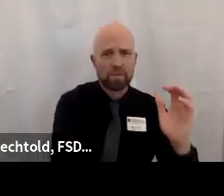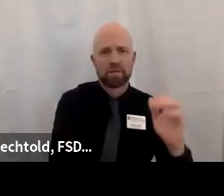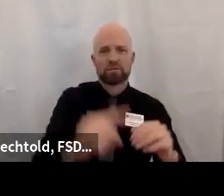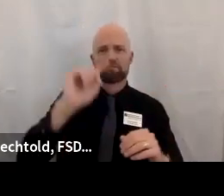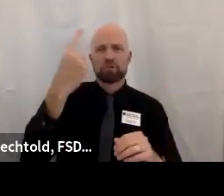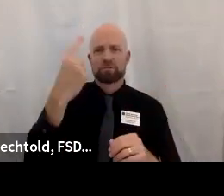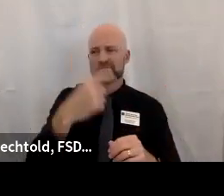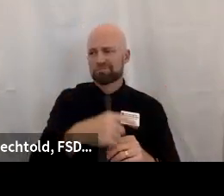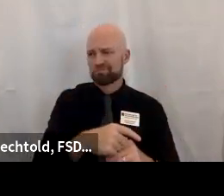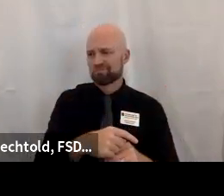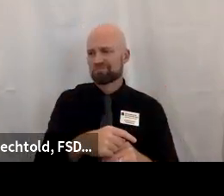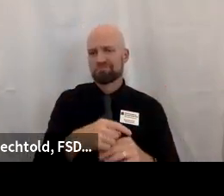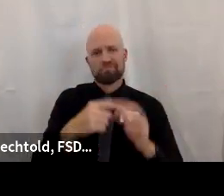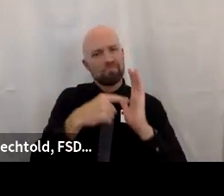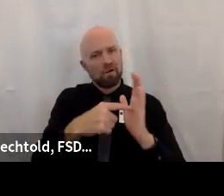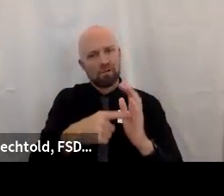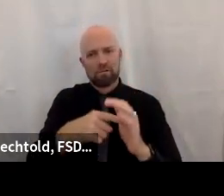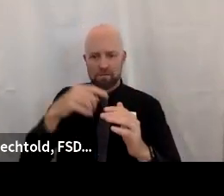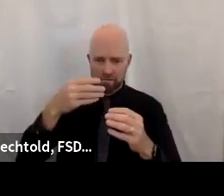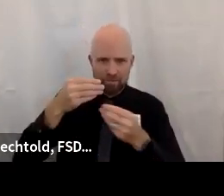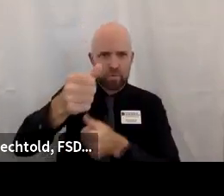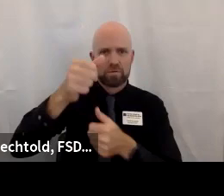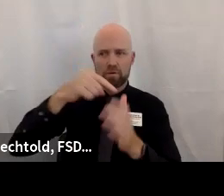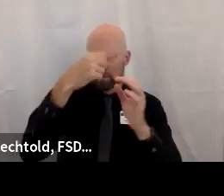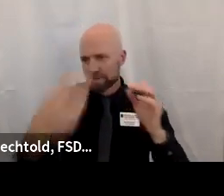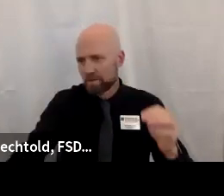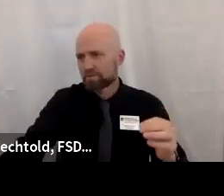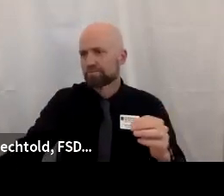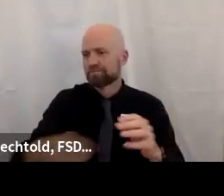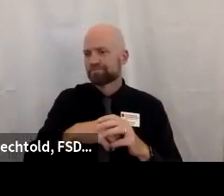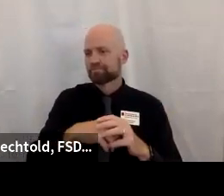First it's showing the way, modeling >>Go show her!